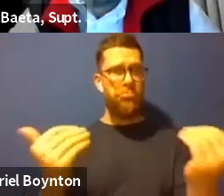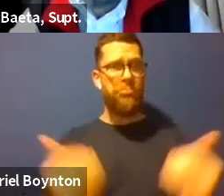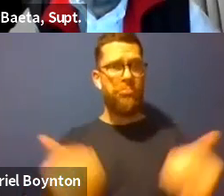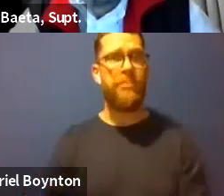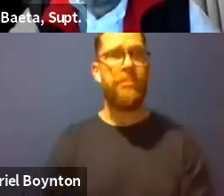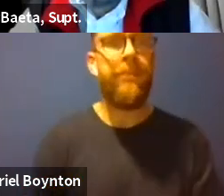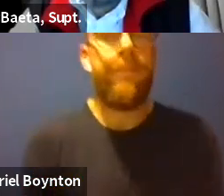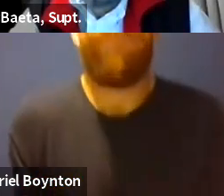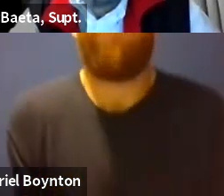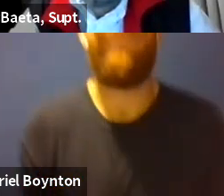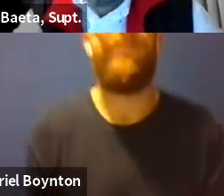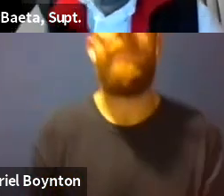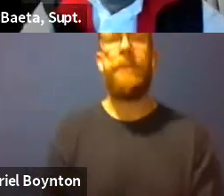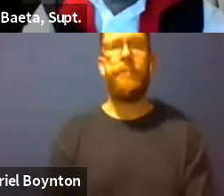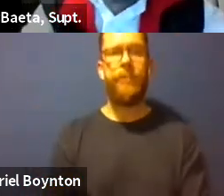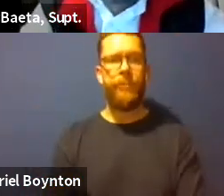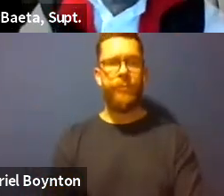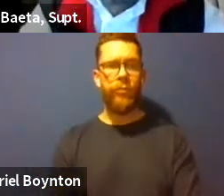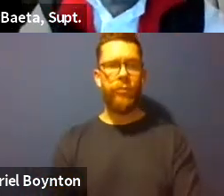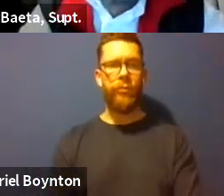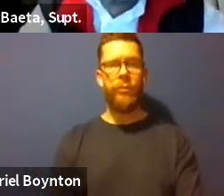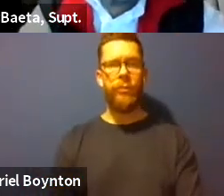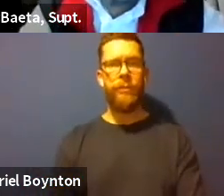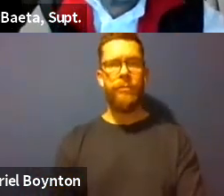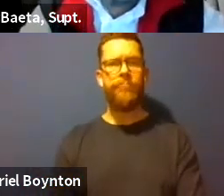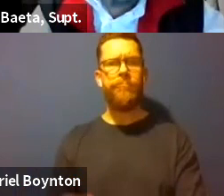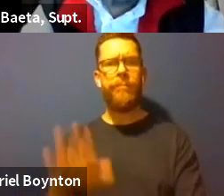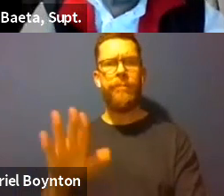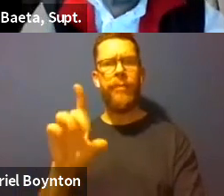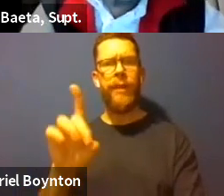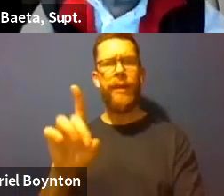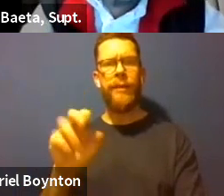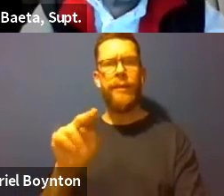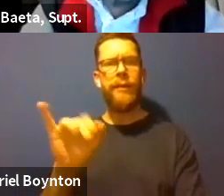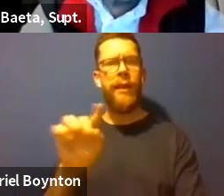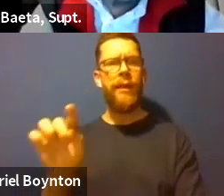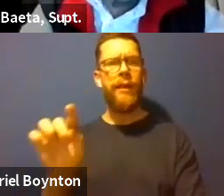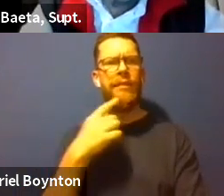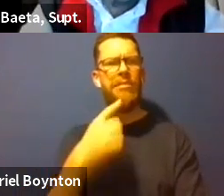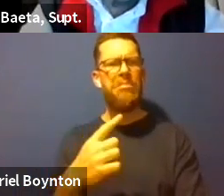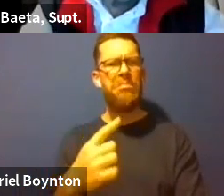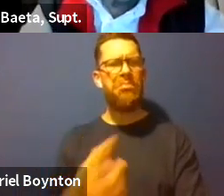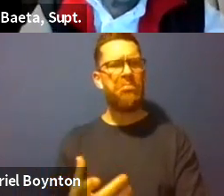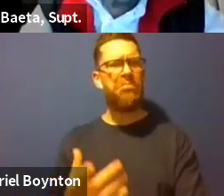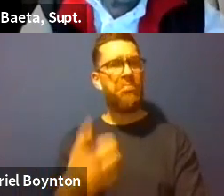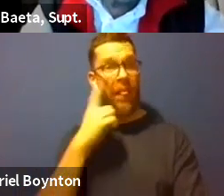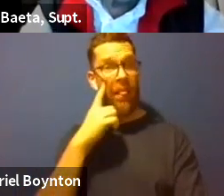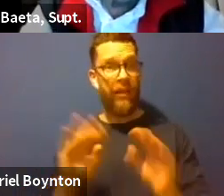Deniz Savas: So I think Deniz Savas: Maybe the obvious question is, Deniz Savas: Clearly, right now we're we're focused on